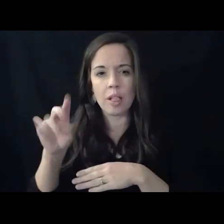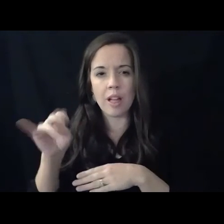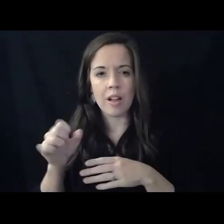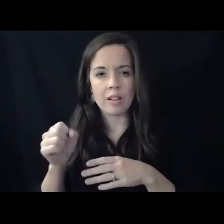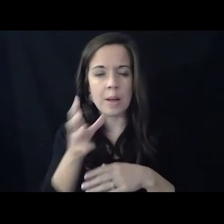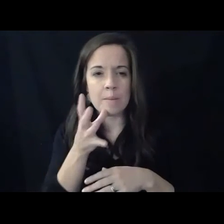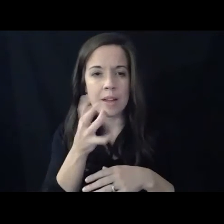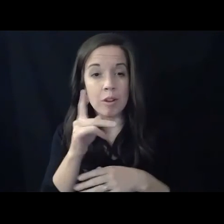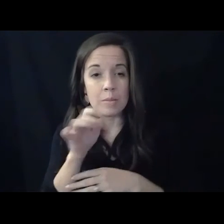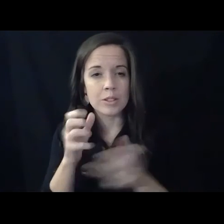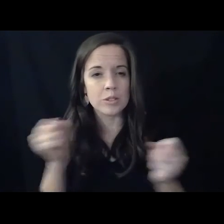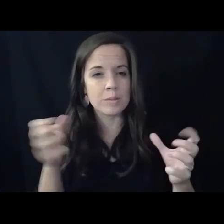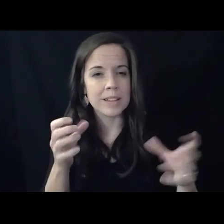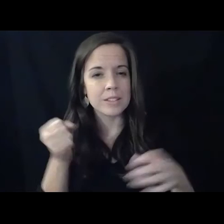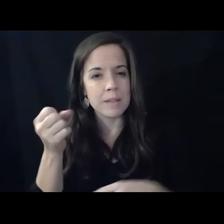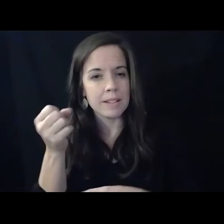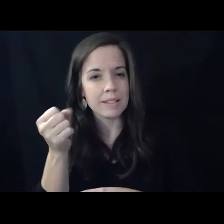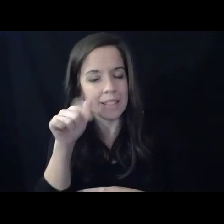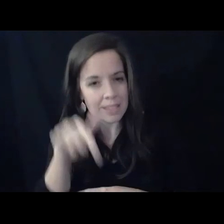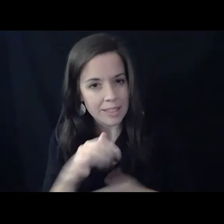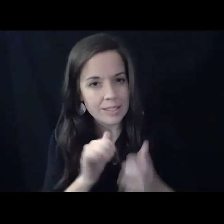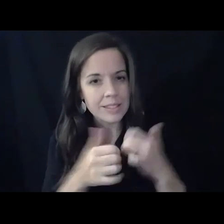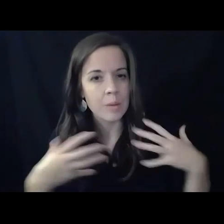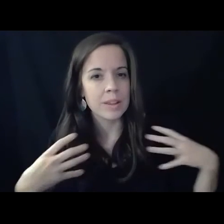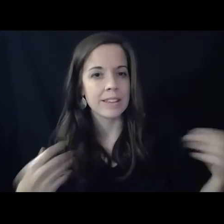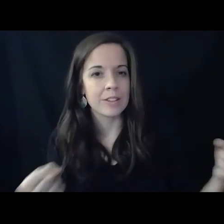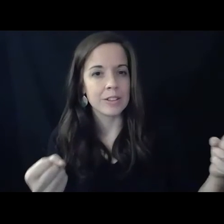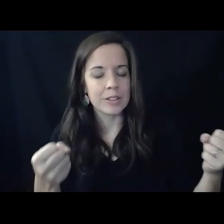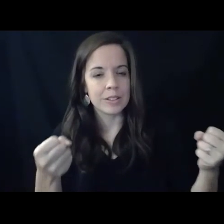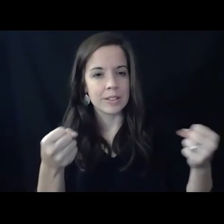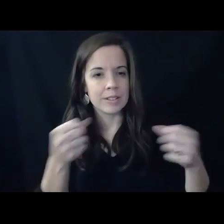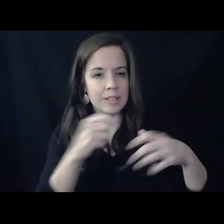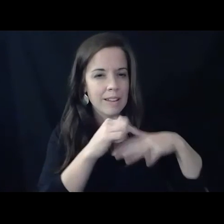This is how we heal. Fingers sugar-tacky, we eat the day